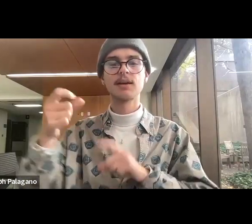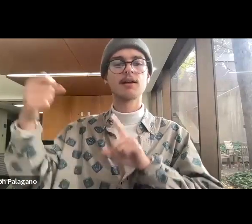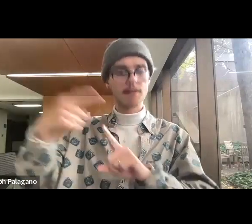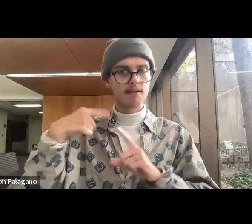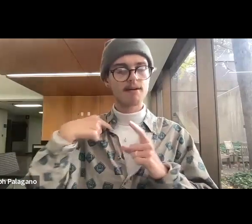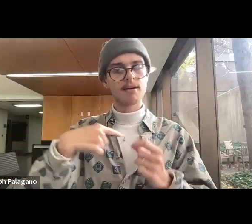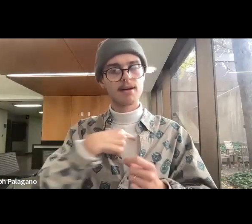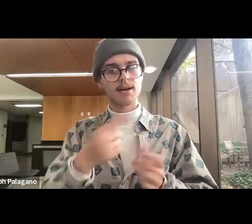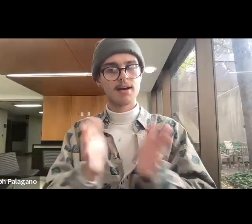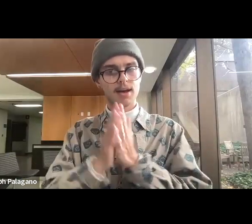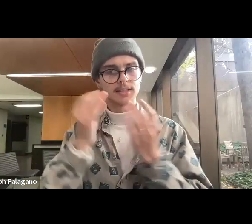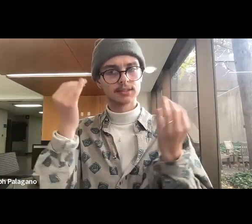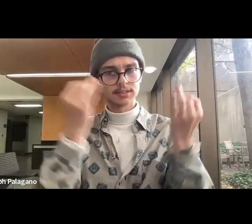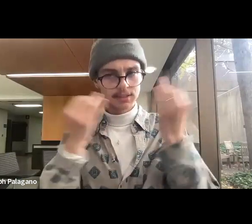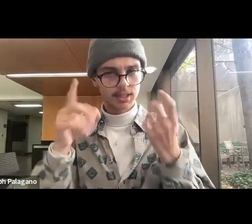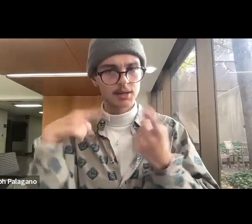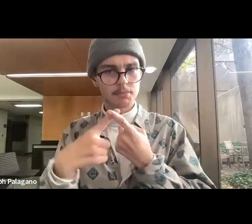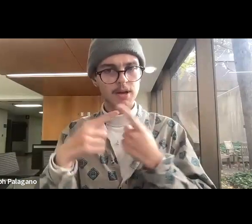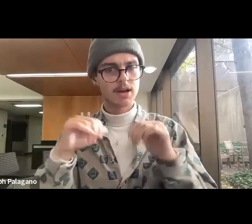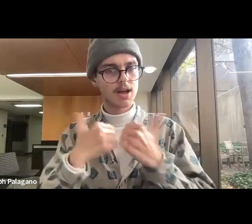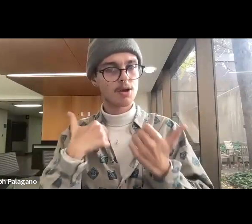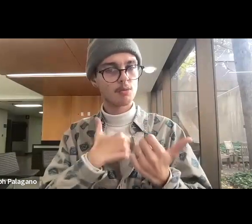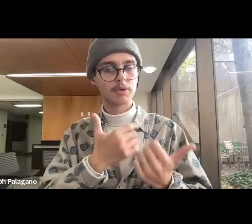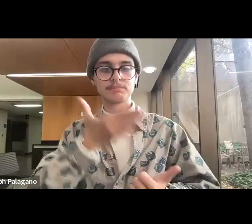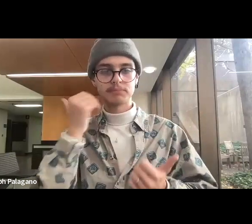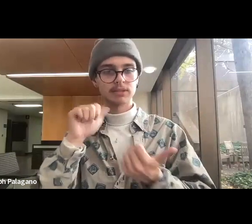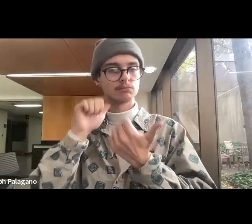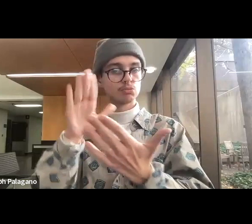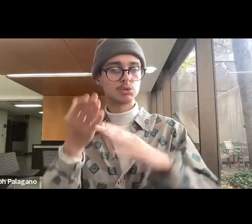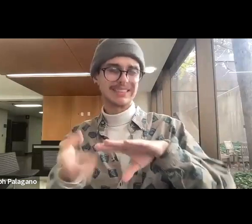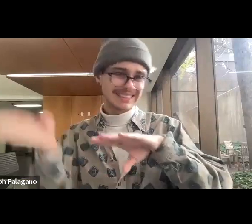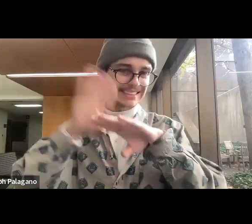Neuroscience" calls our attention to the need to